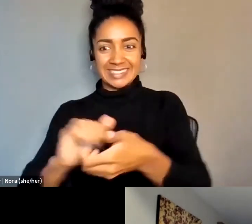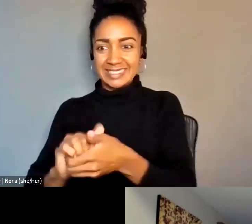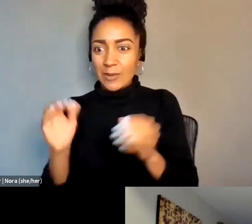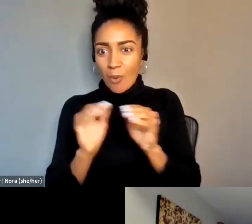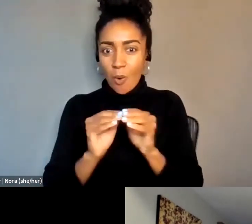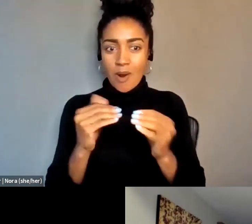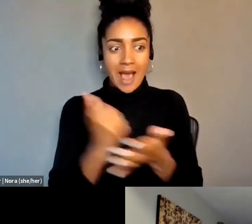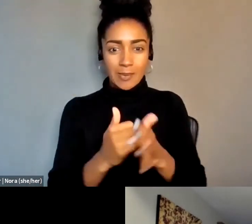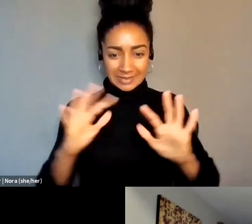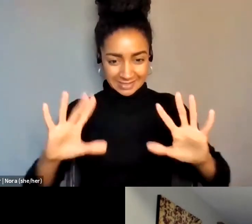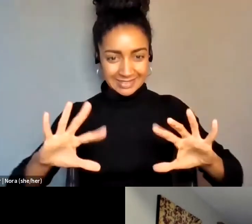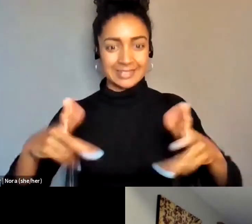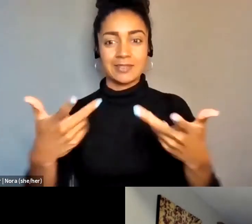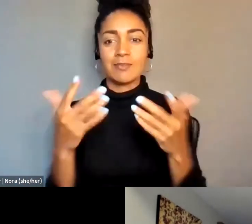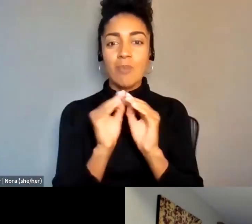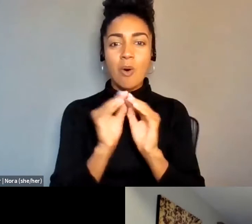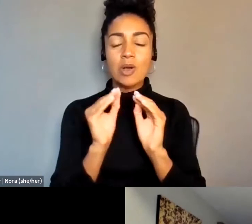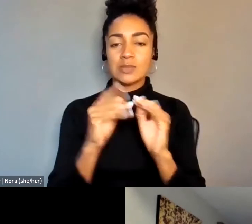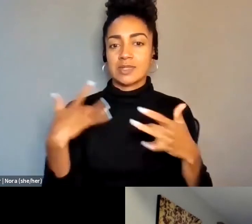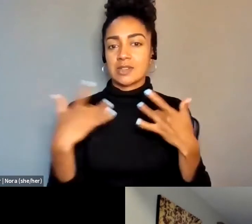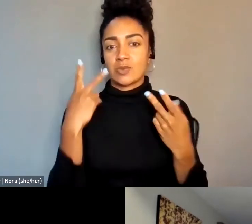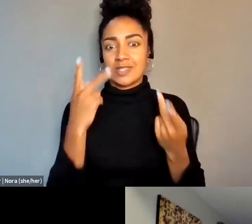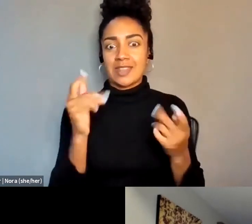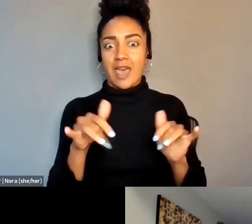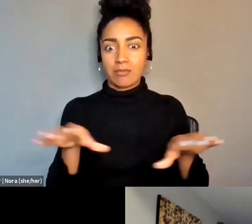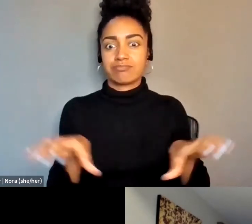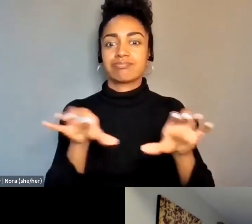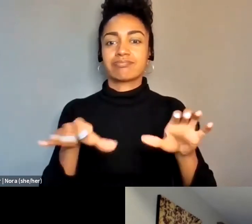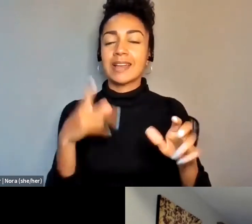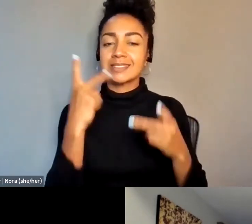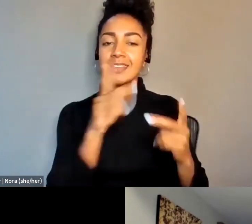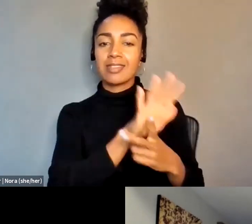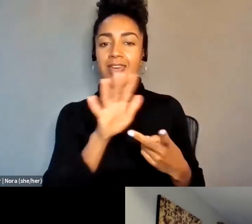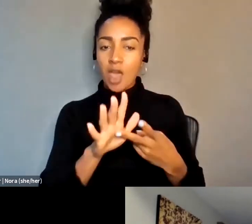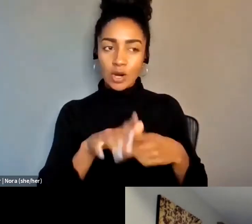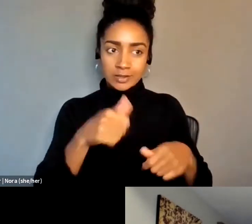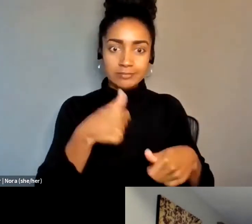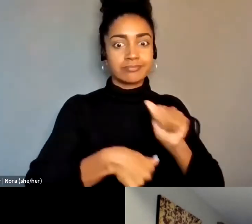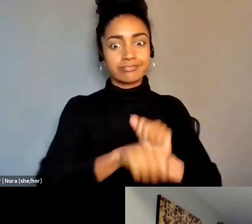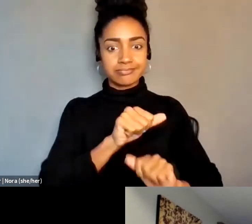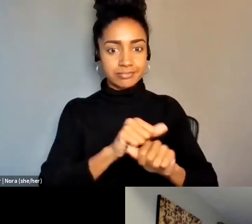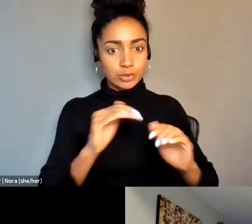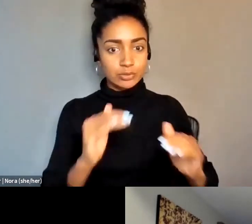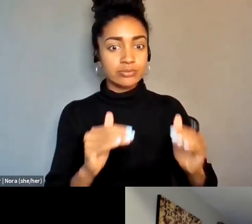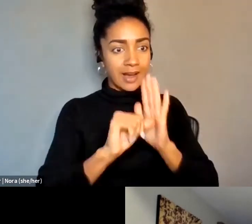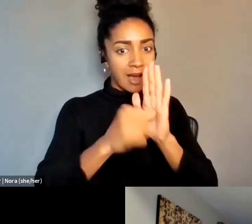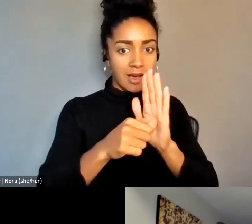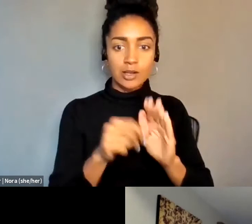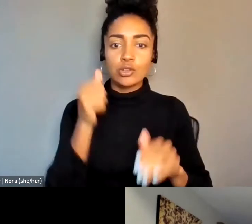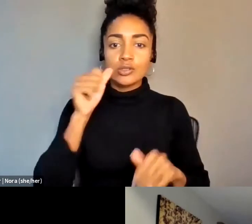So I'm excited to see that especially given their collective efforts to highlight girls education with the G7 and the efforts towards policy commitment.